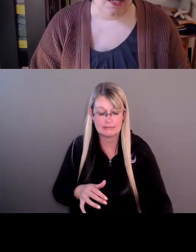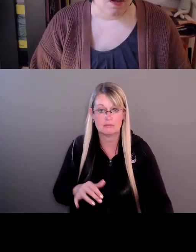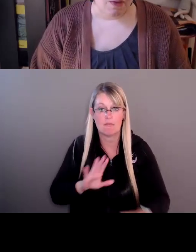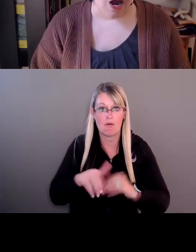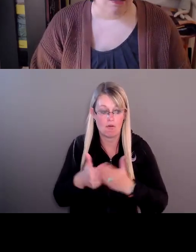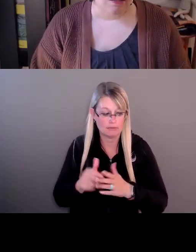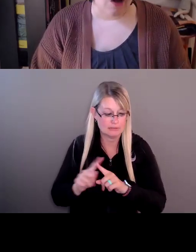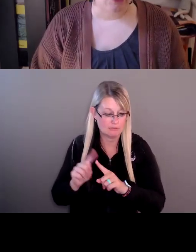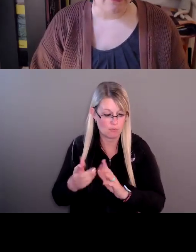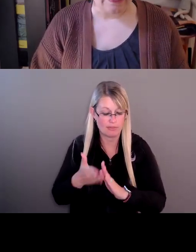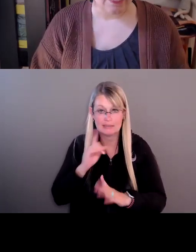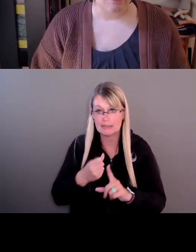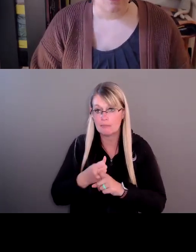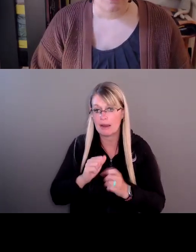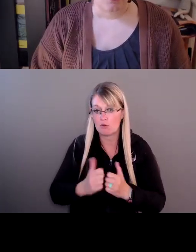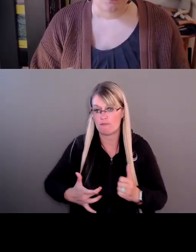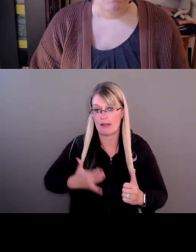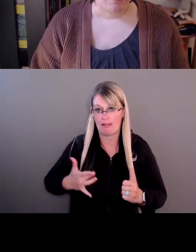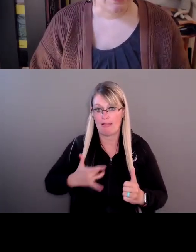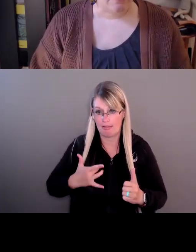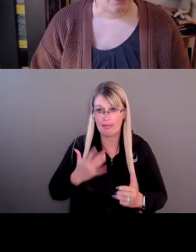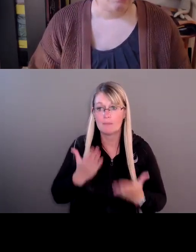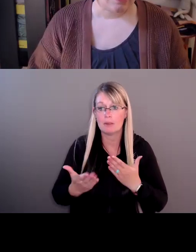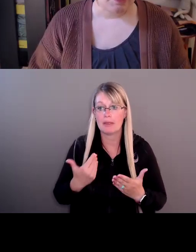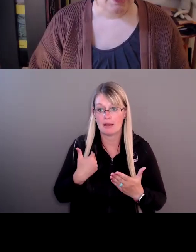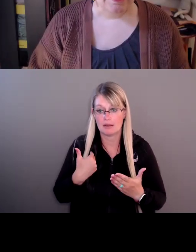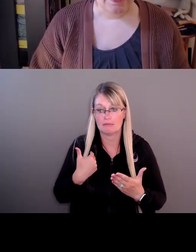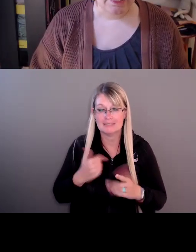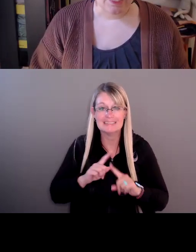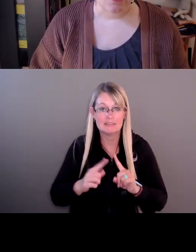can impact how you are feeling and he might have a very different experience through the day as a